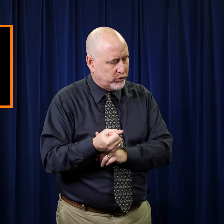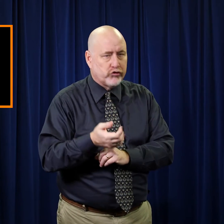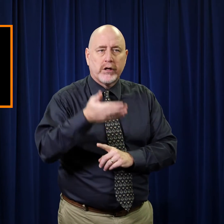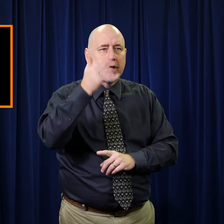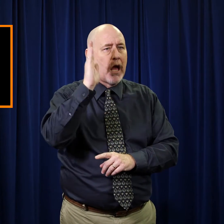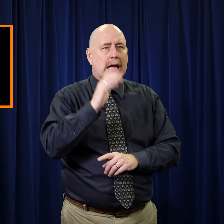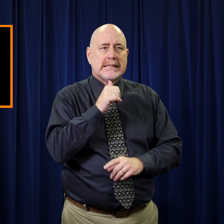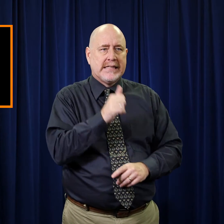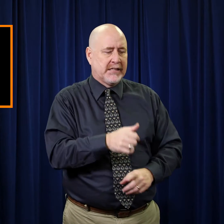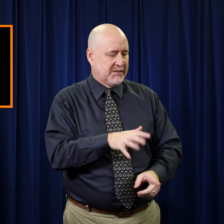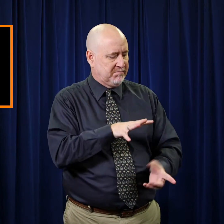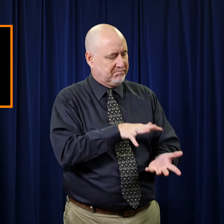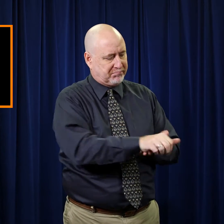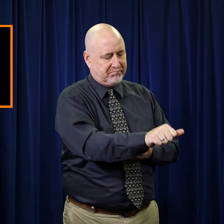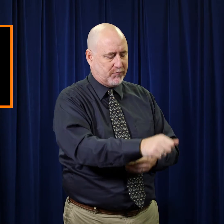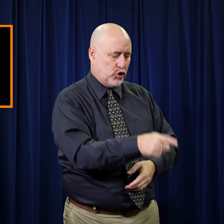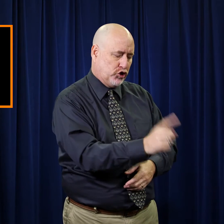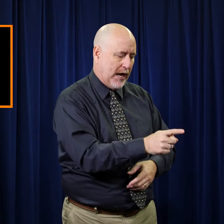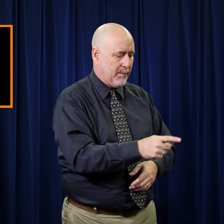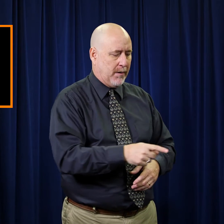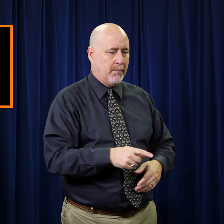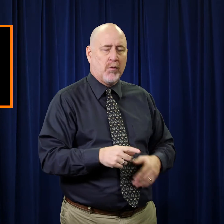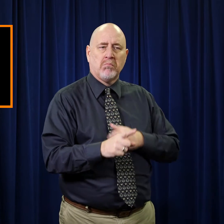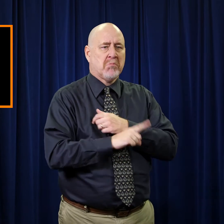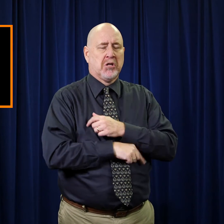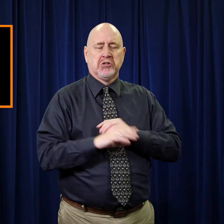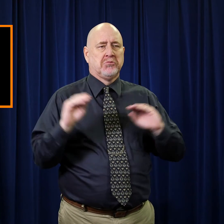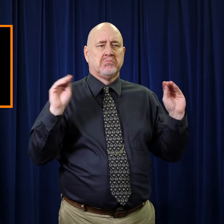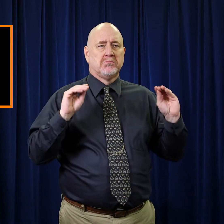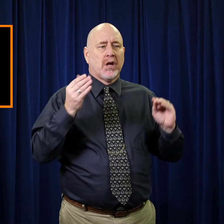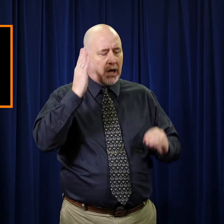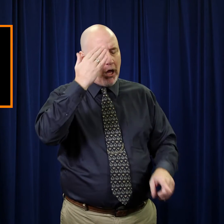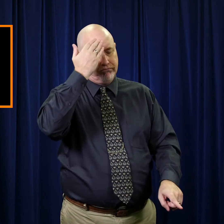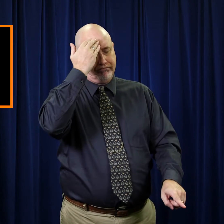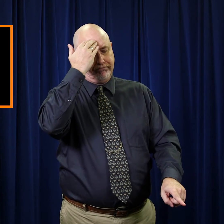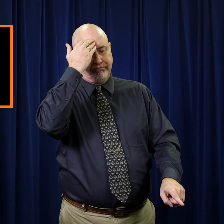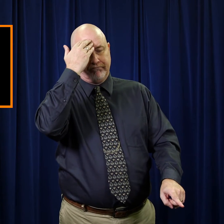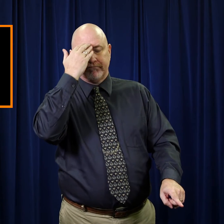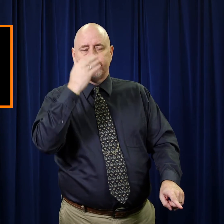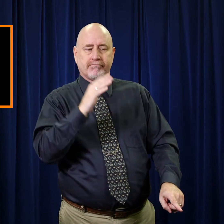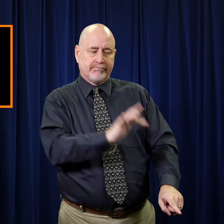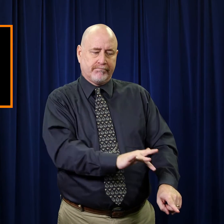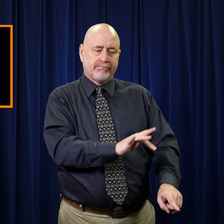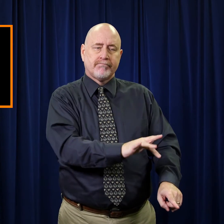matter." God didn't abrade him, or shame him or punish him. He just understood that